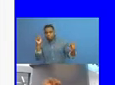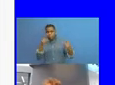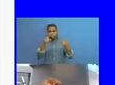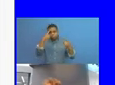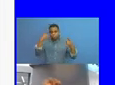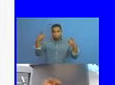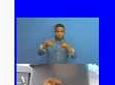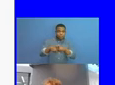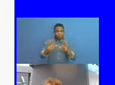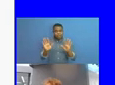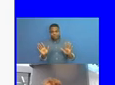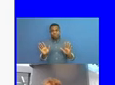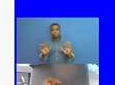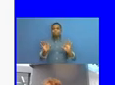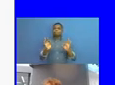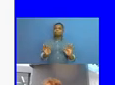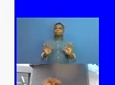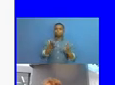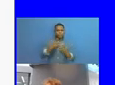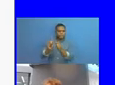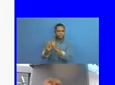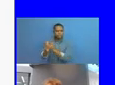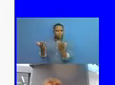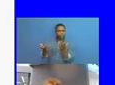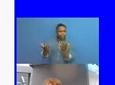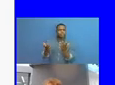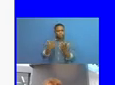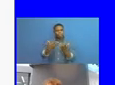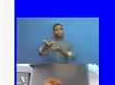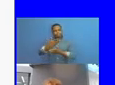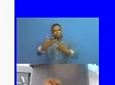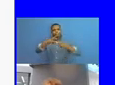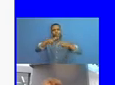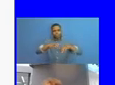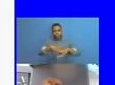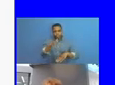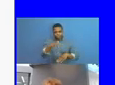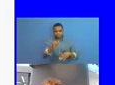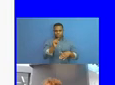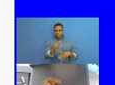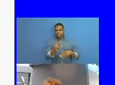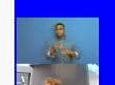Your moderator will help you to come to a conclusion and your reporter will write it down